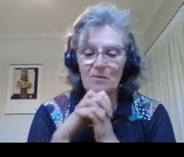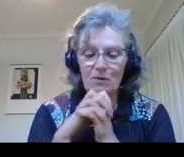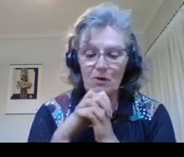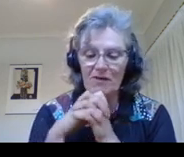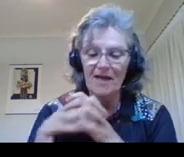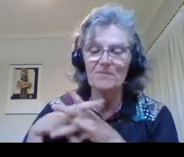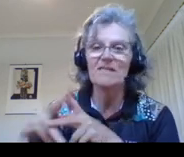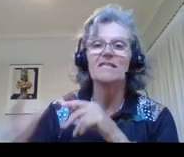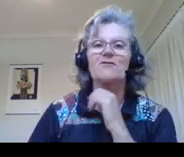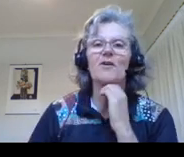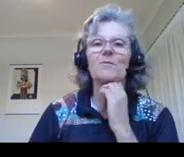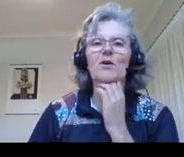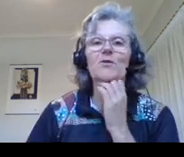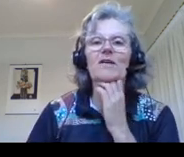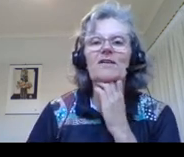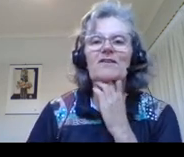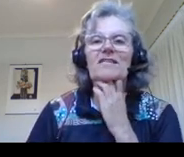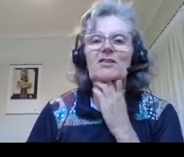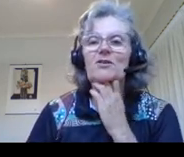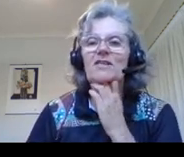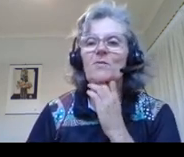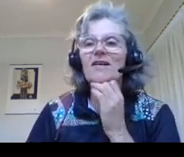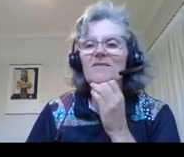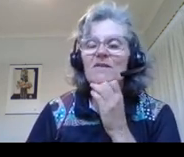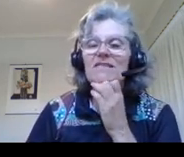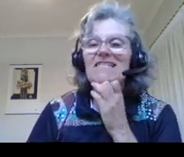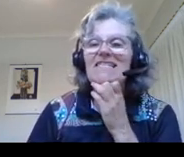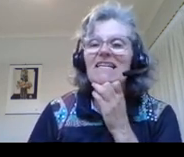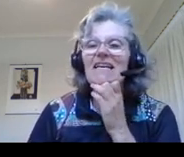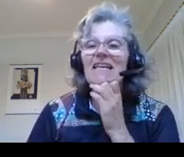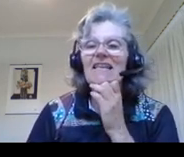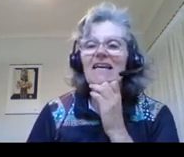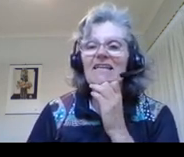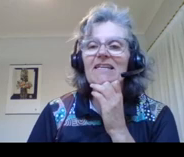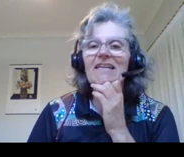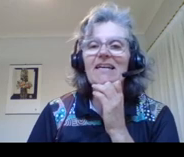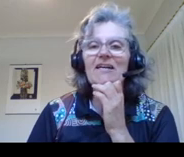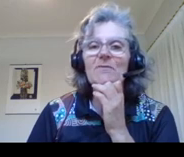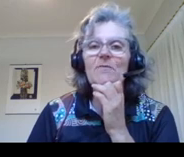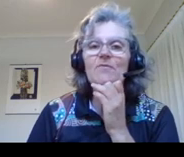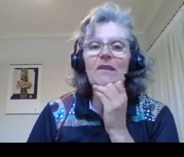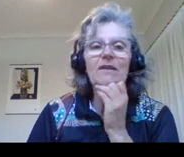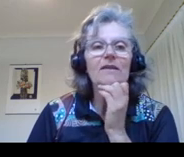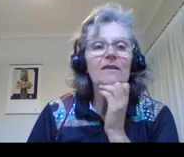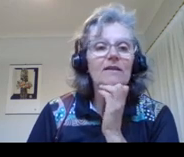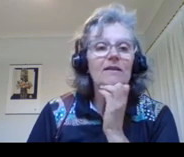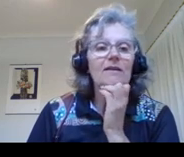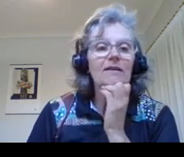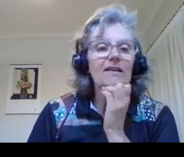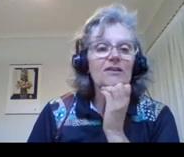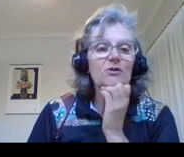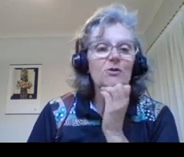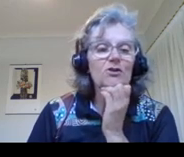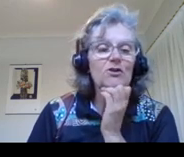got that message from you that if it's a NSW business they can they can talk to NSW